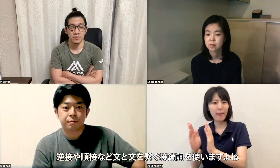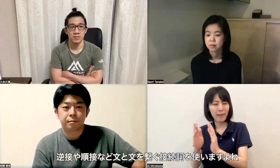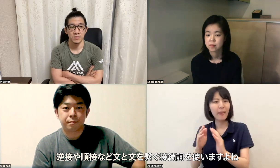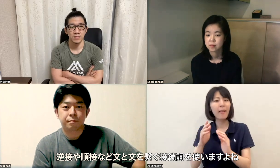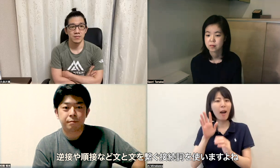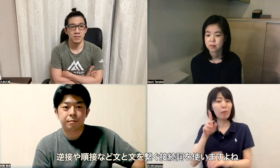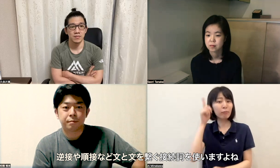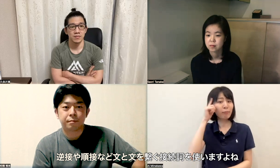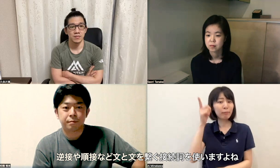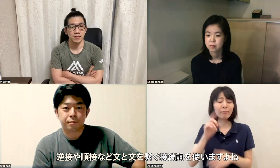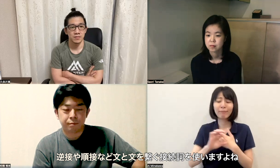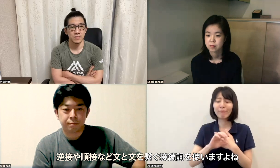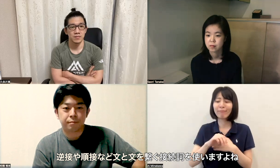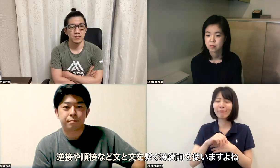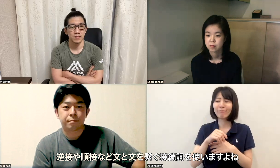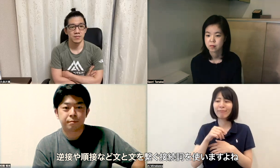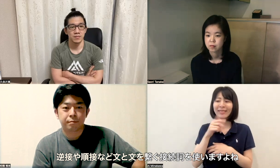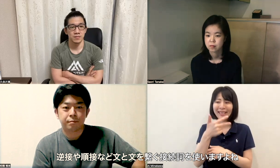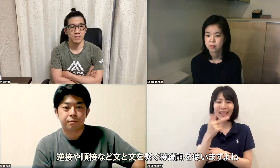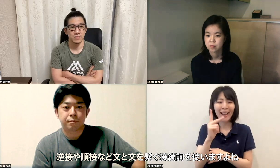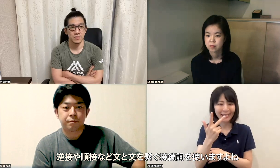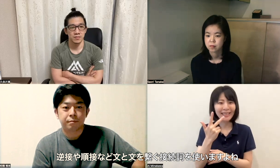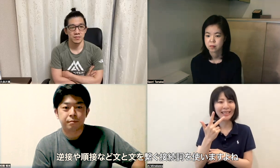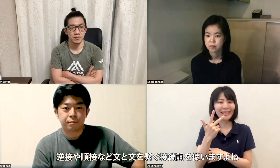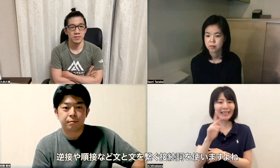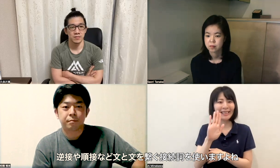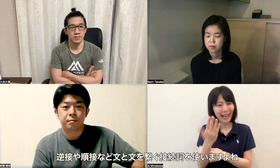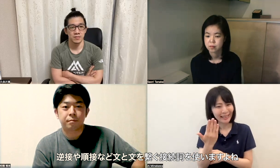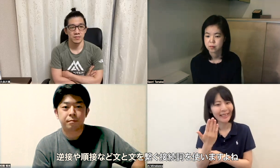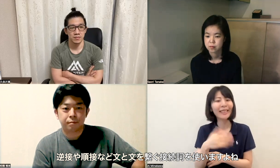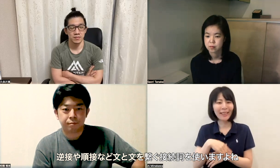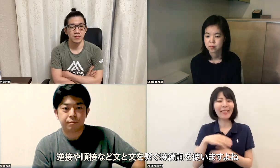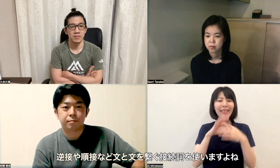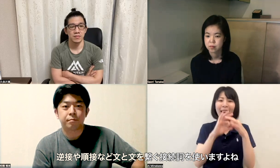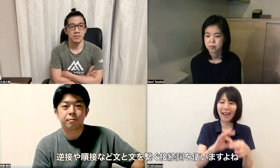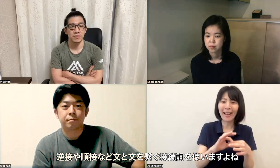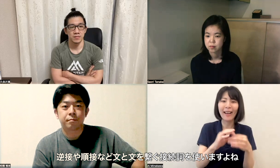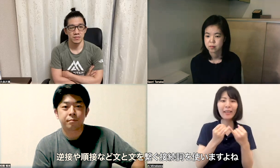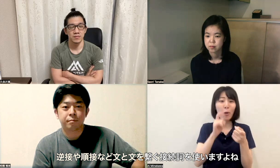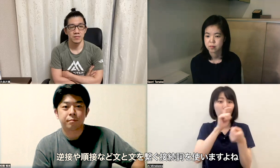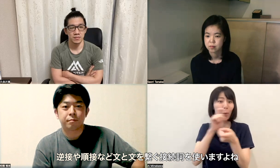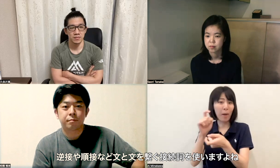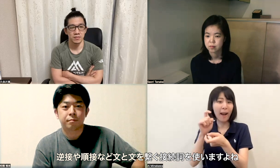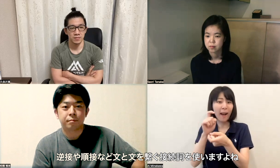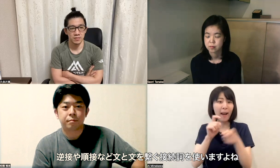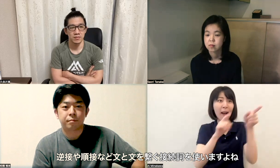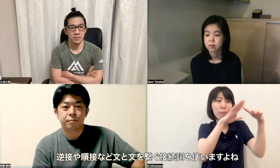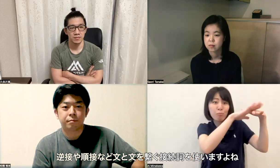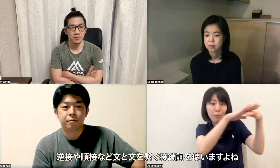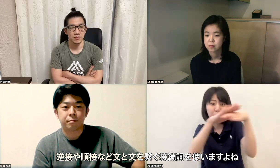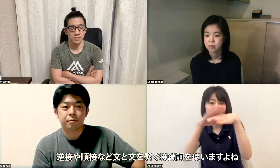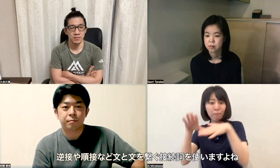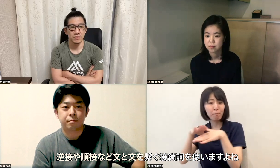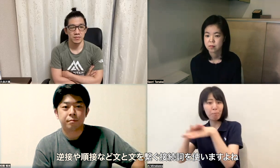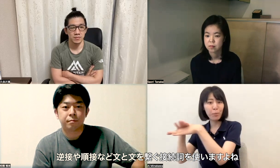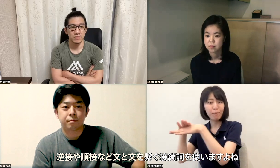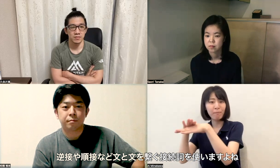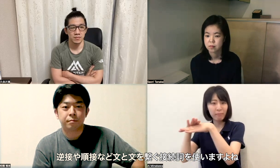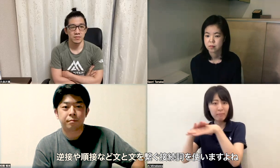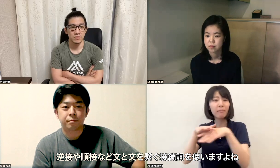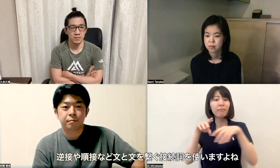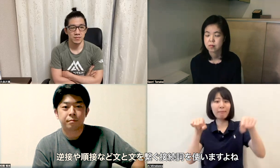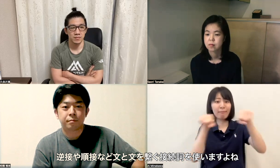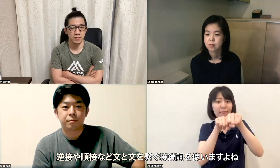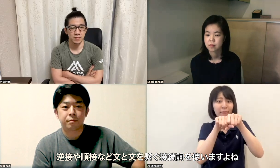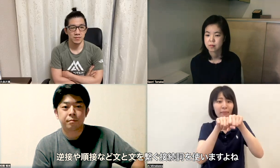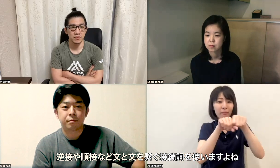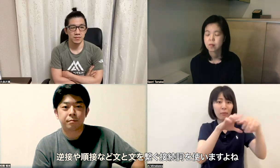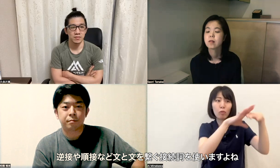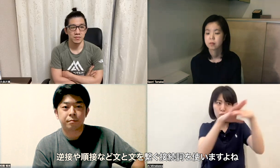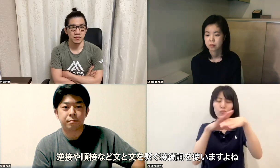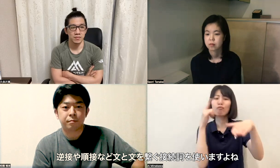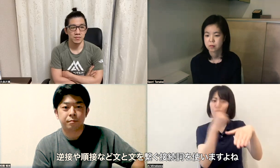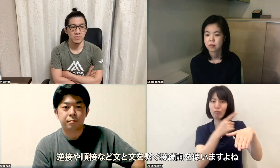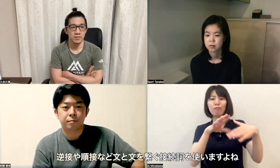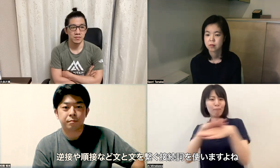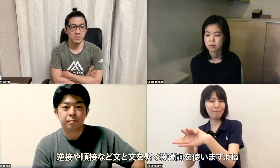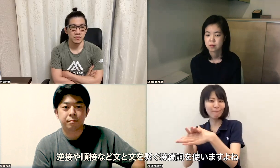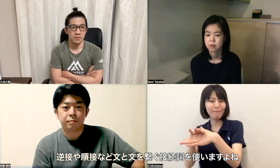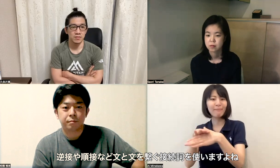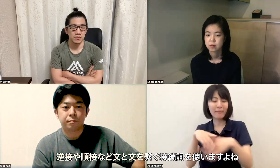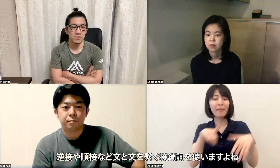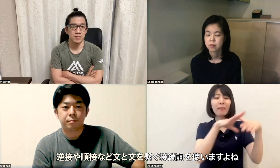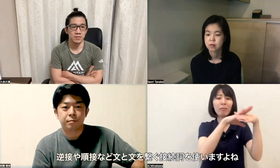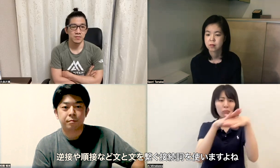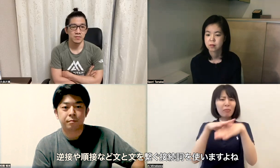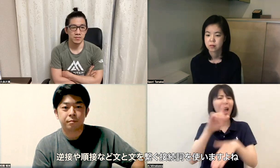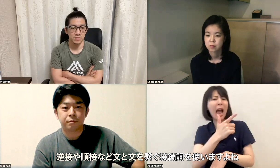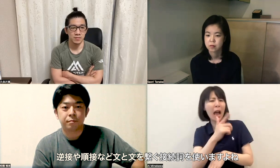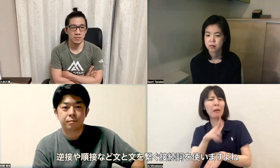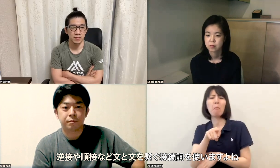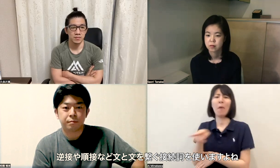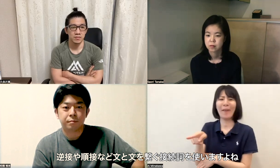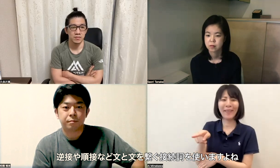including inverse and forward conjunctions.